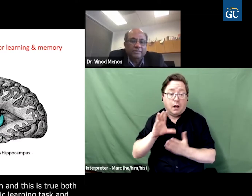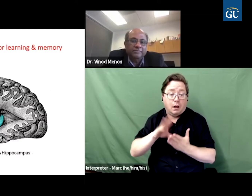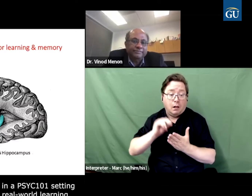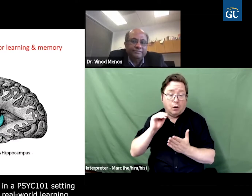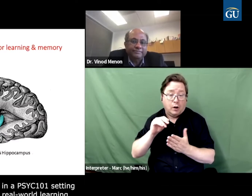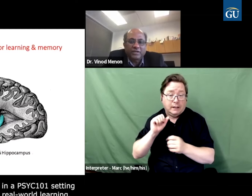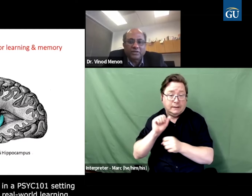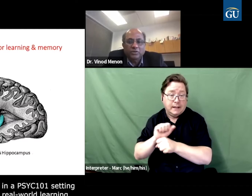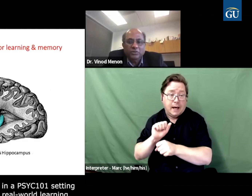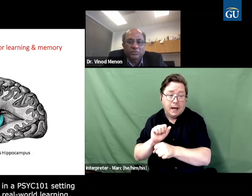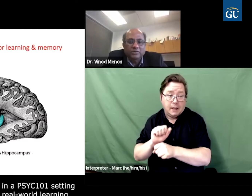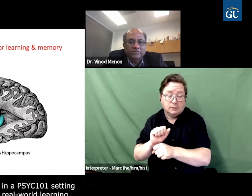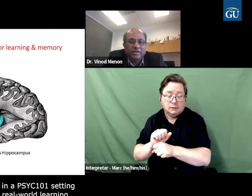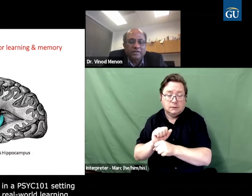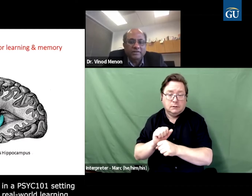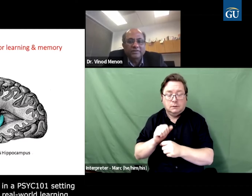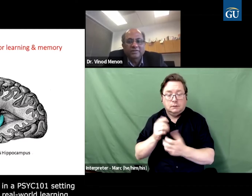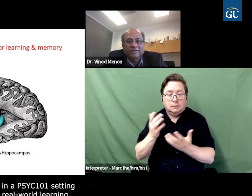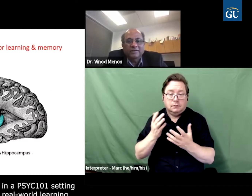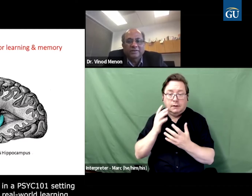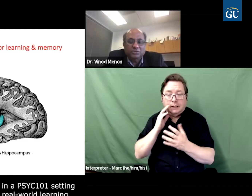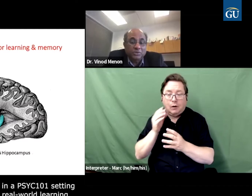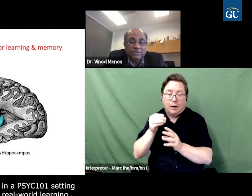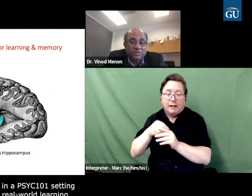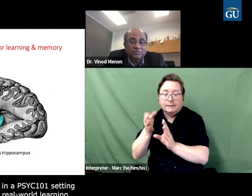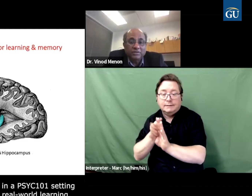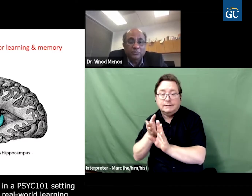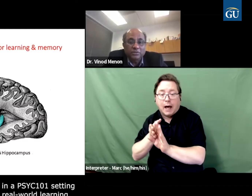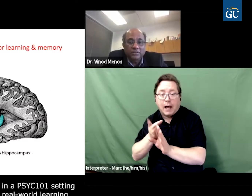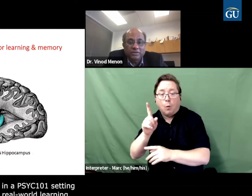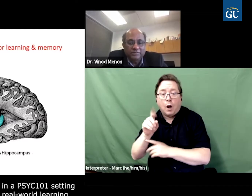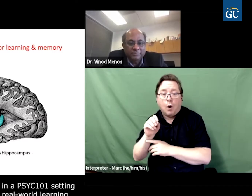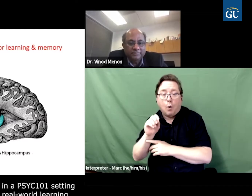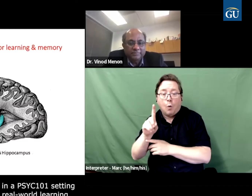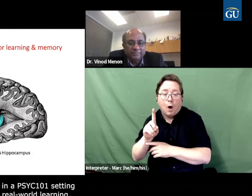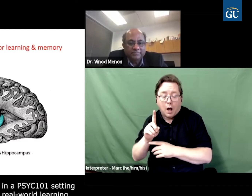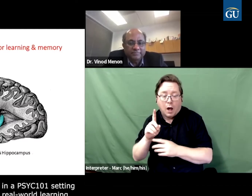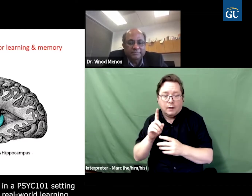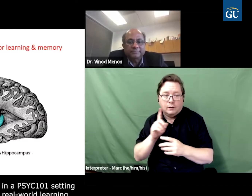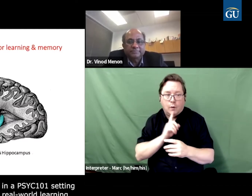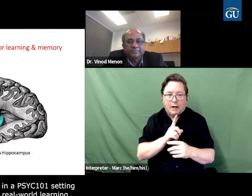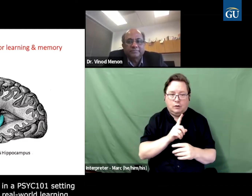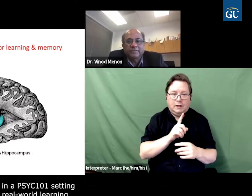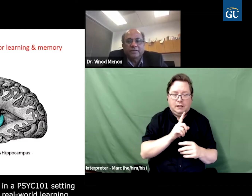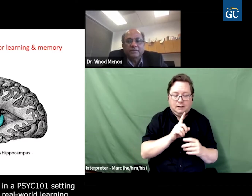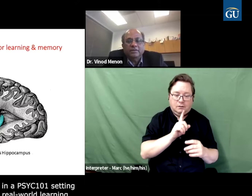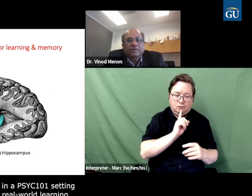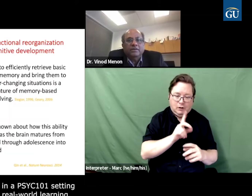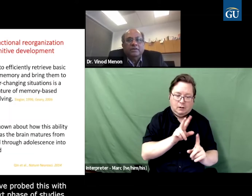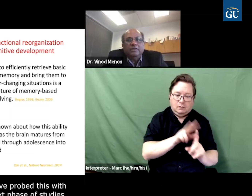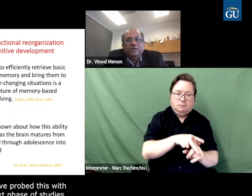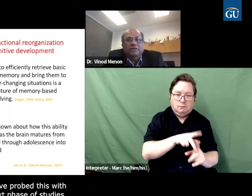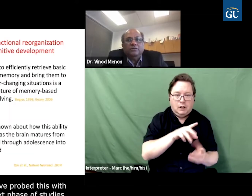occurs in a site 101 setting to actual real-world learning